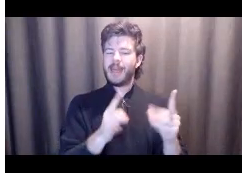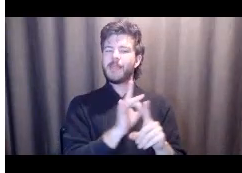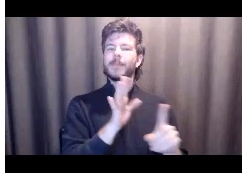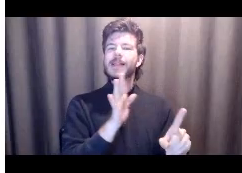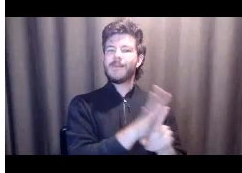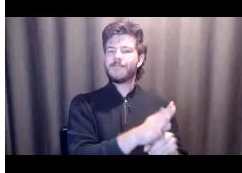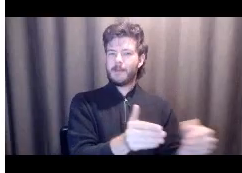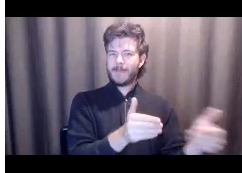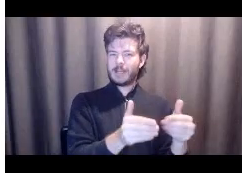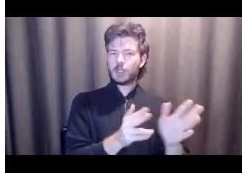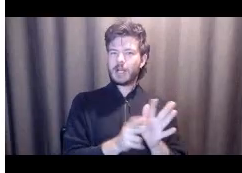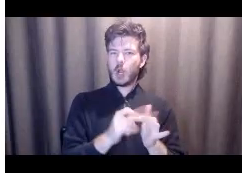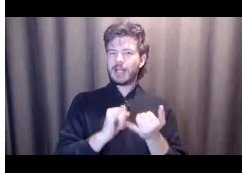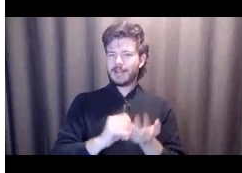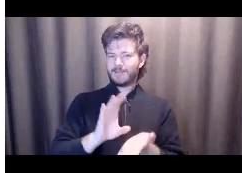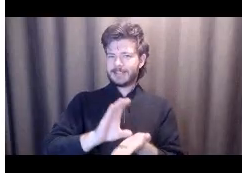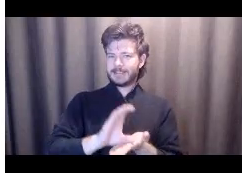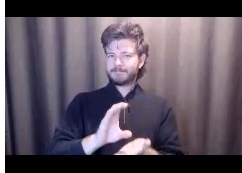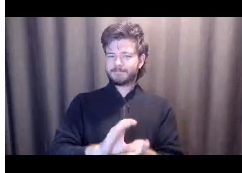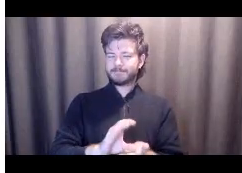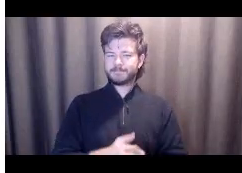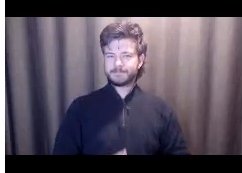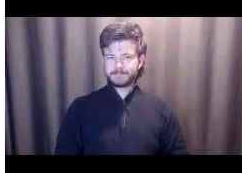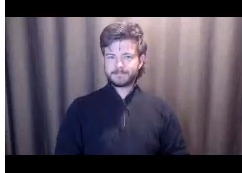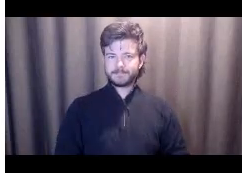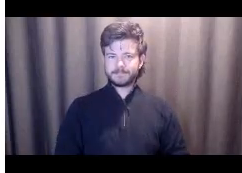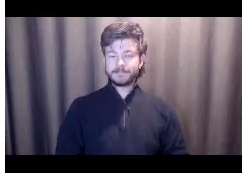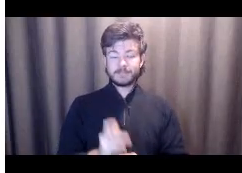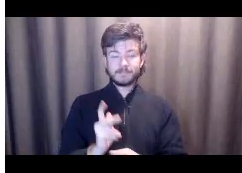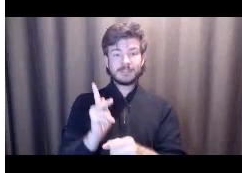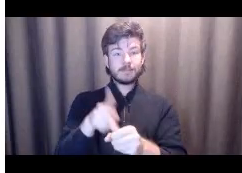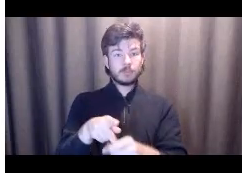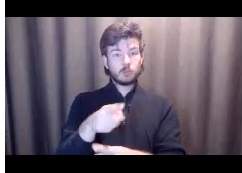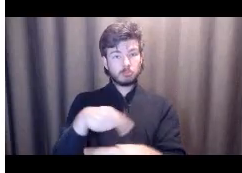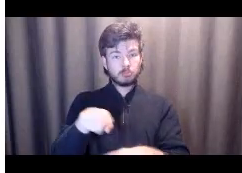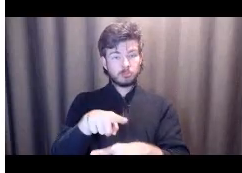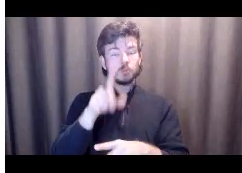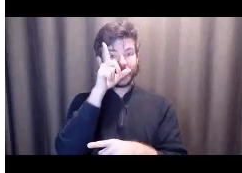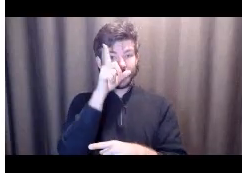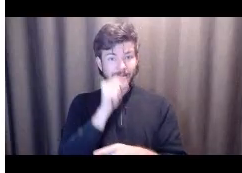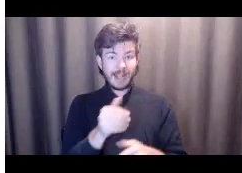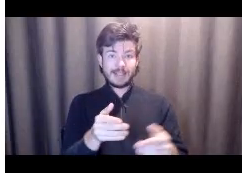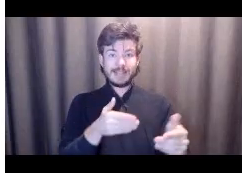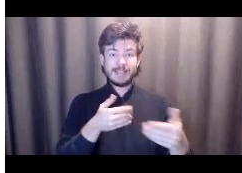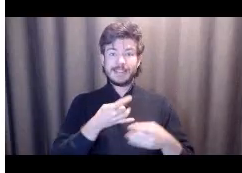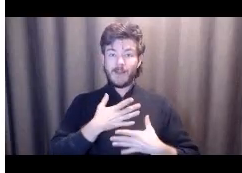Participants can self-manage all or a part of the NDIS funding.